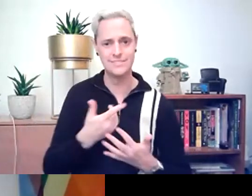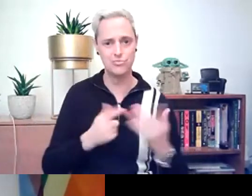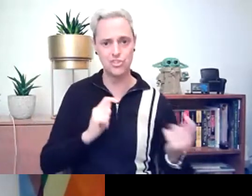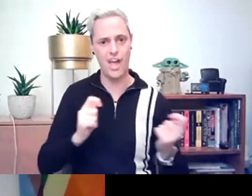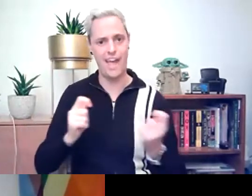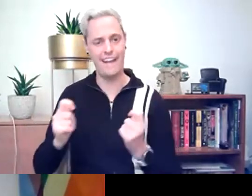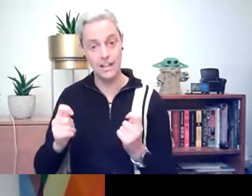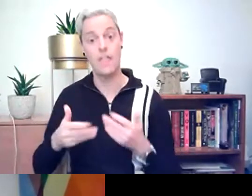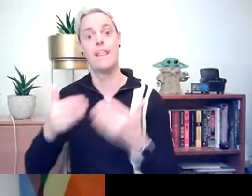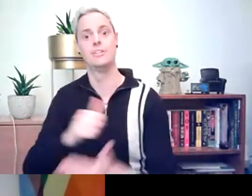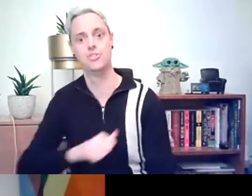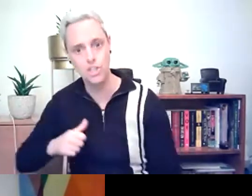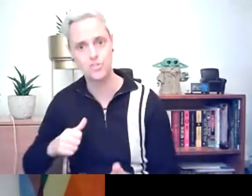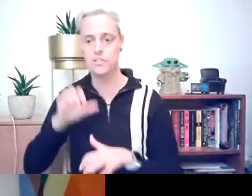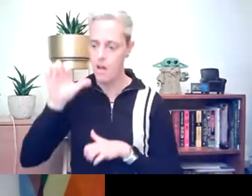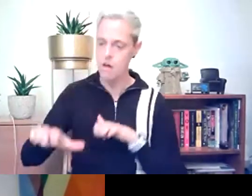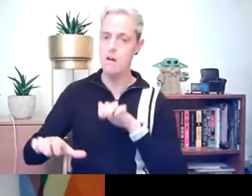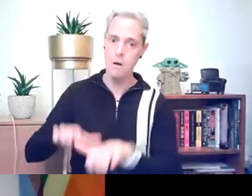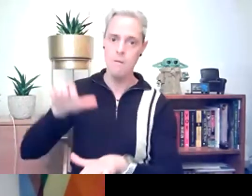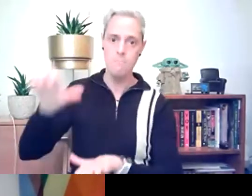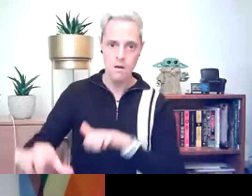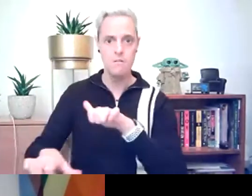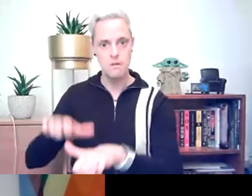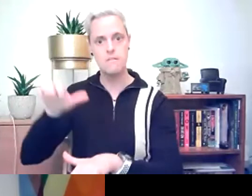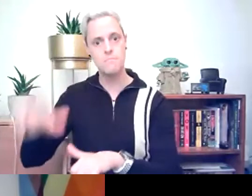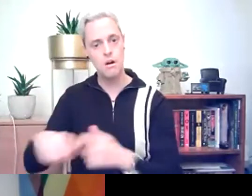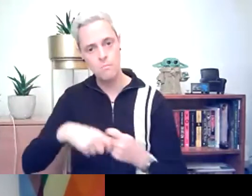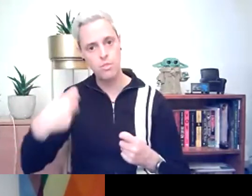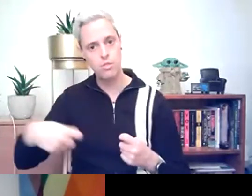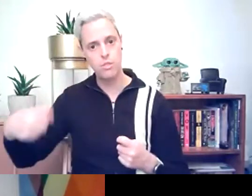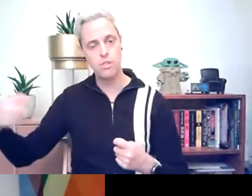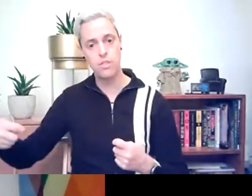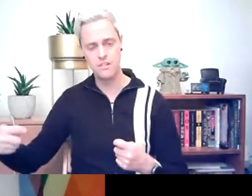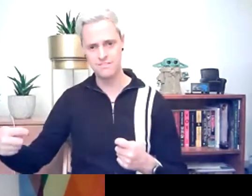18:55:15 Yeah, and the hoops that people have to jump through this has zero evidence behind